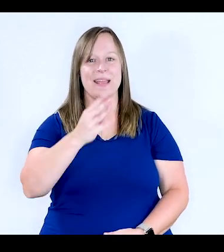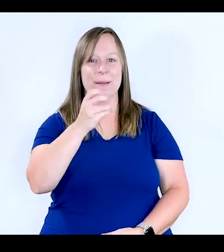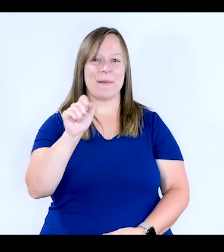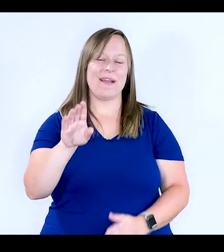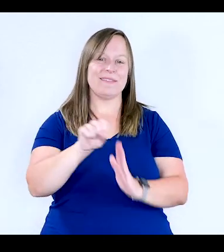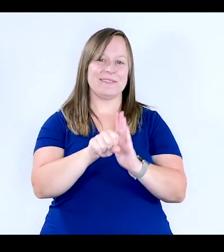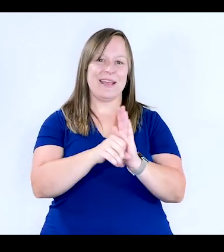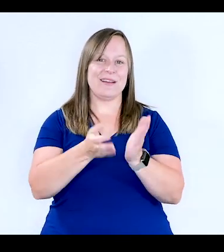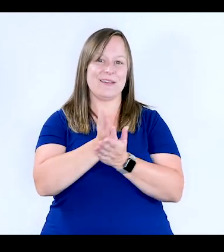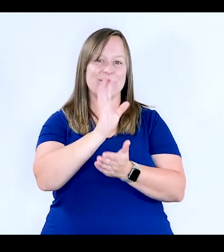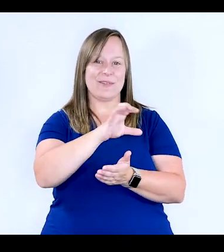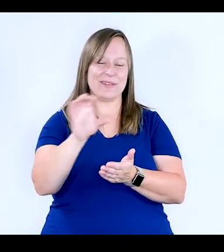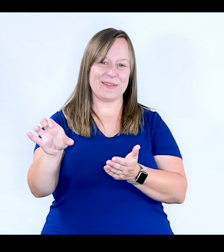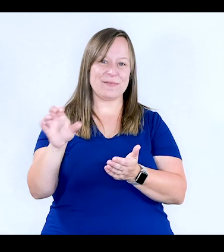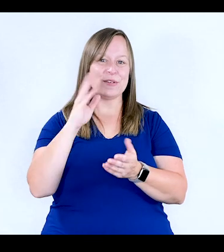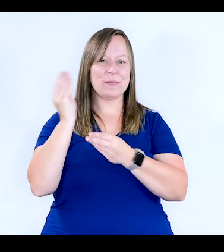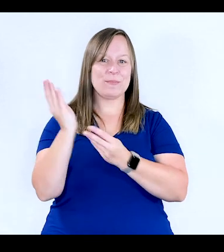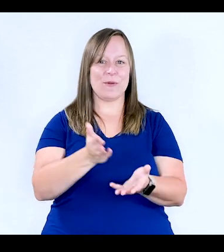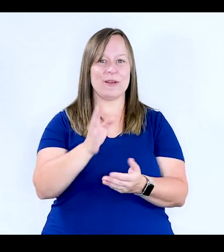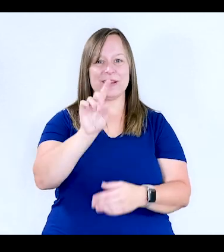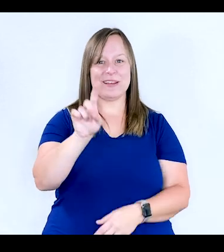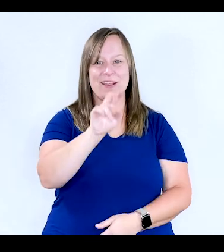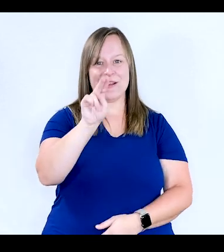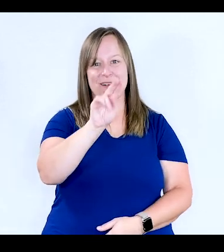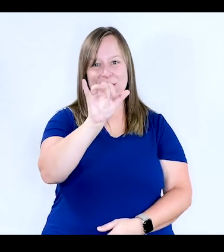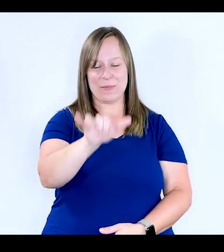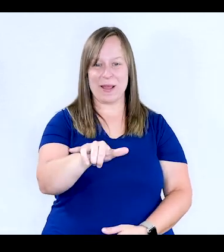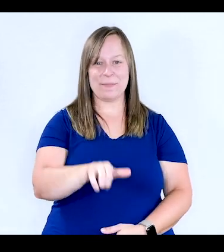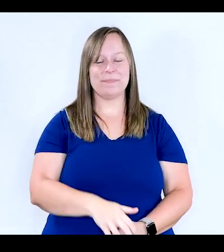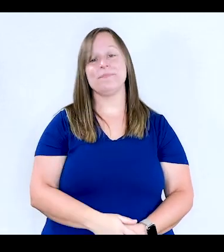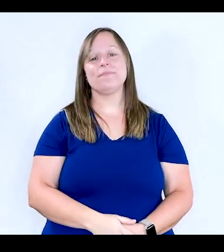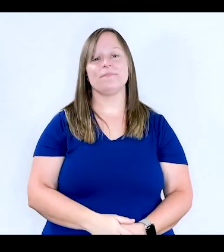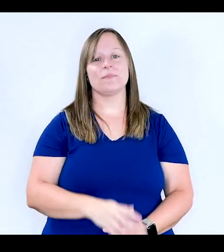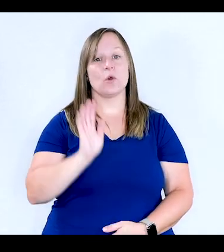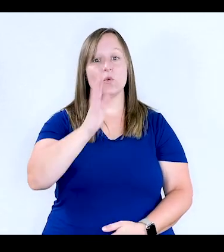K: Empire State of Rights: Closed Captioned has been brought to you by Disability Rights New York;